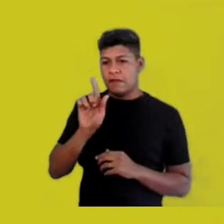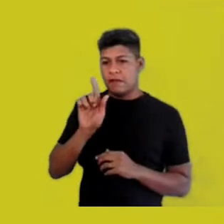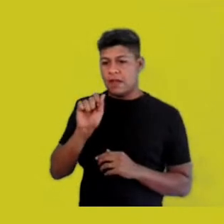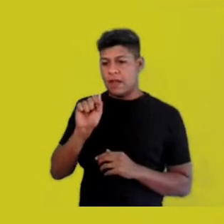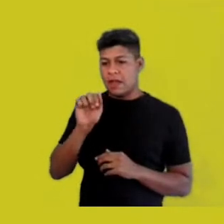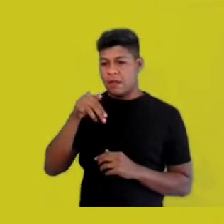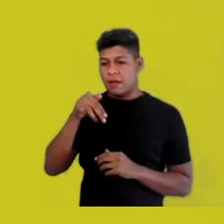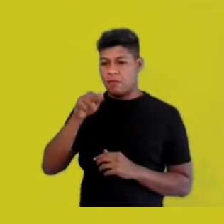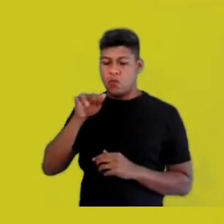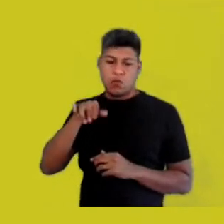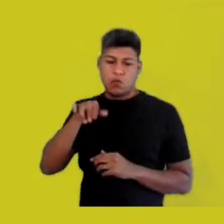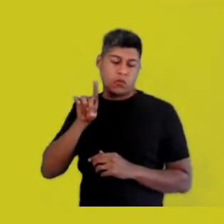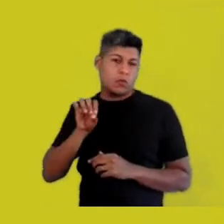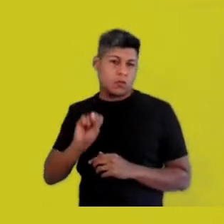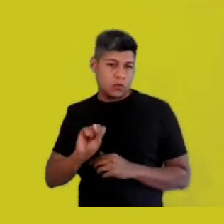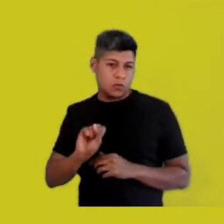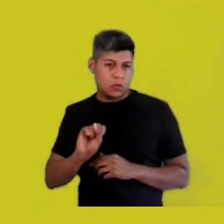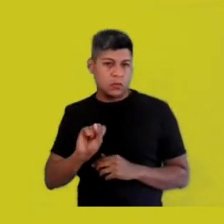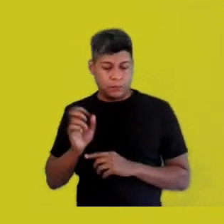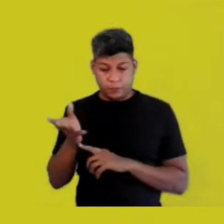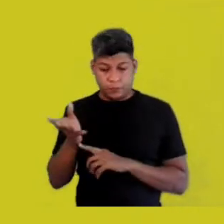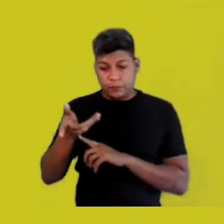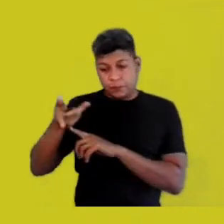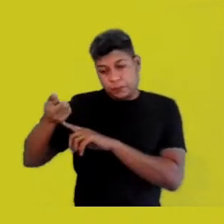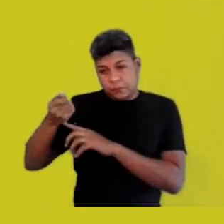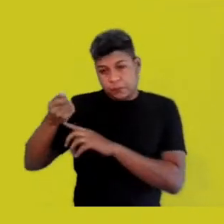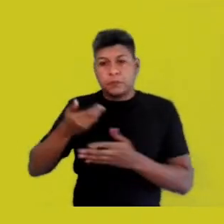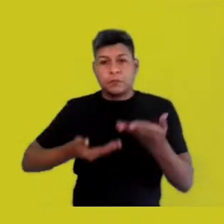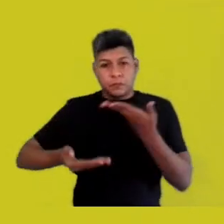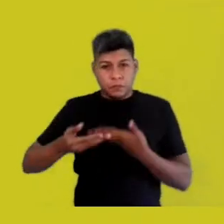an artistic internship which integrates the new phase